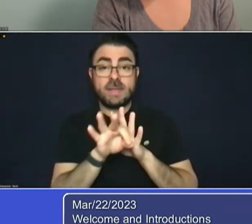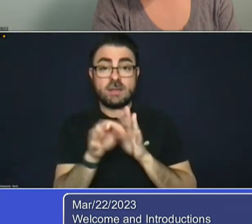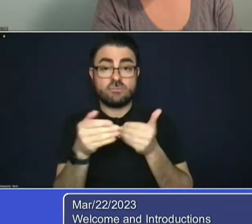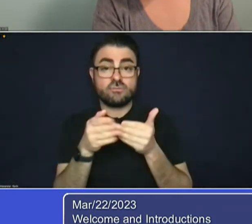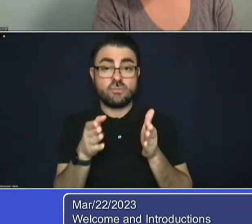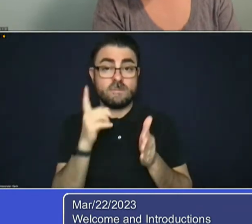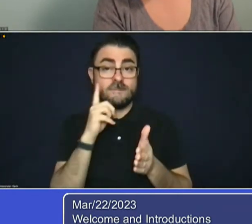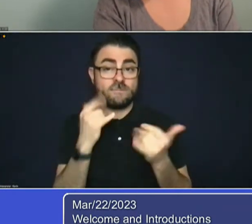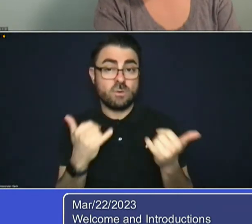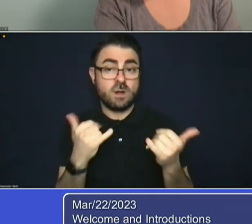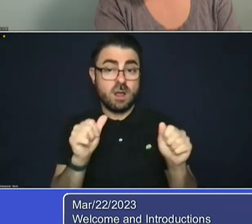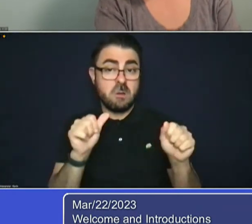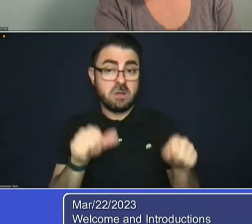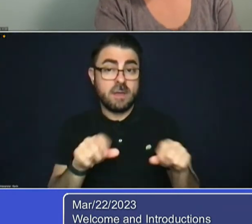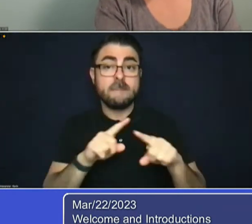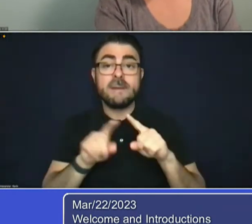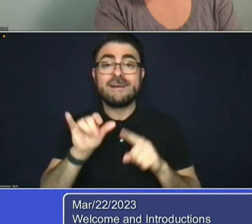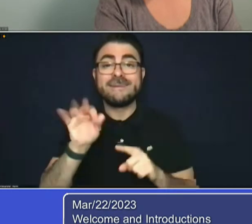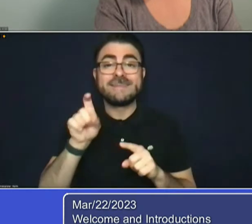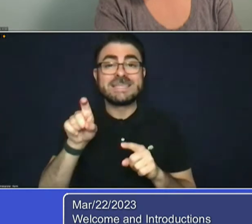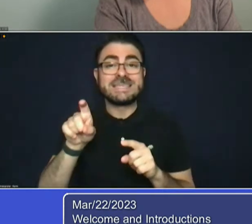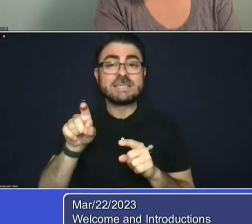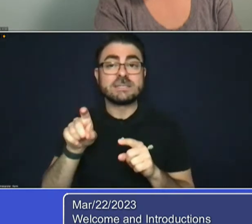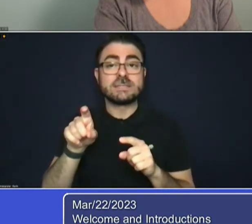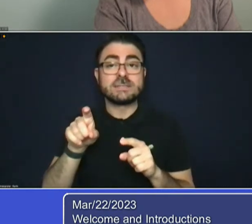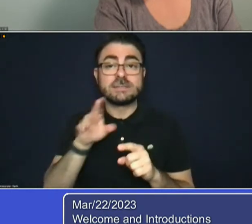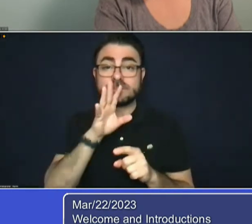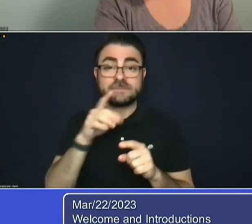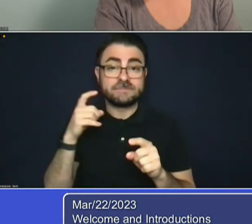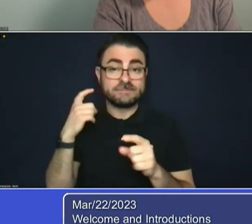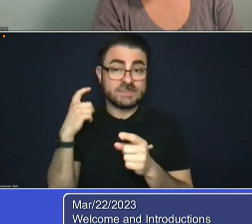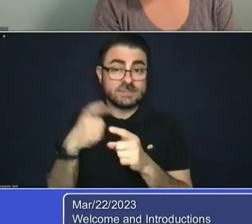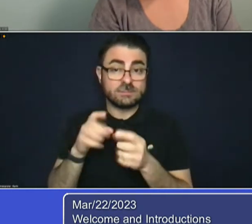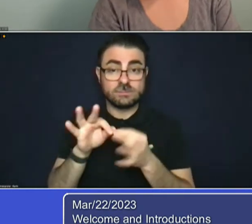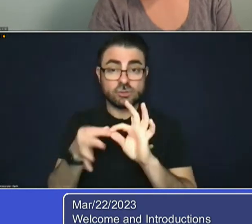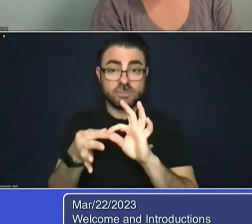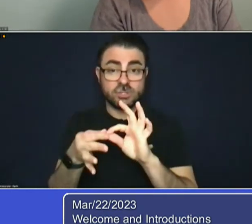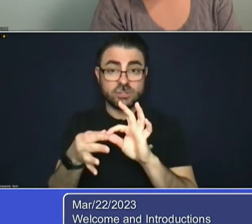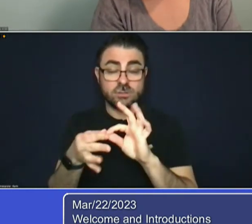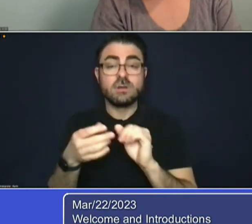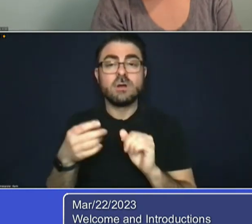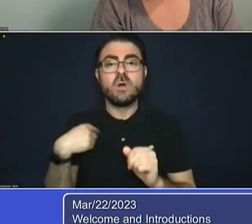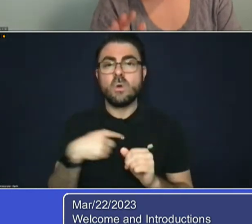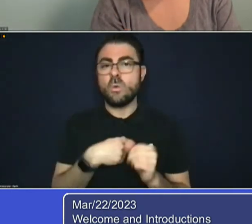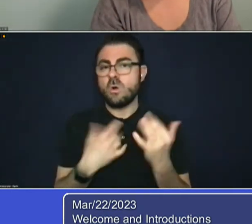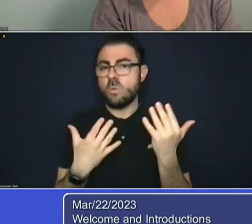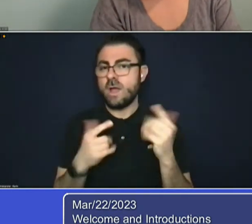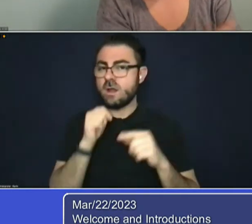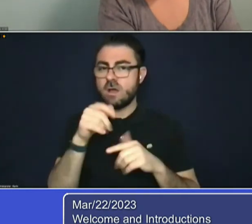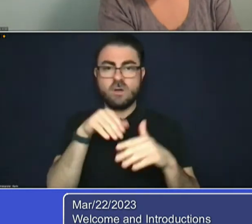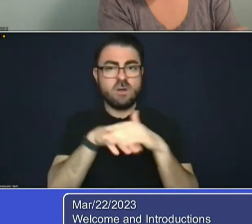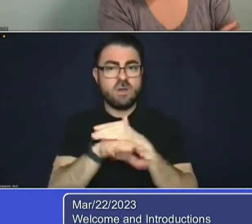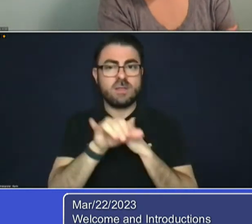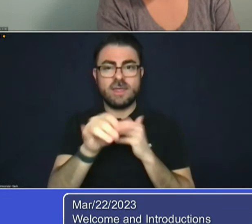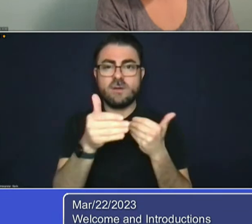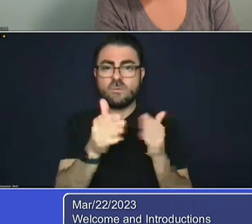GROUPS. FOLKS CAN CHOOSE THE ROOM FOR NOW, AND THEN IF YOU NEED